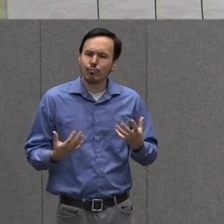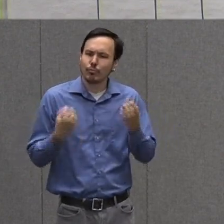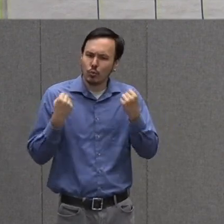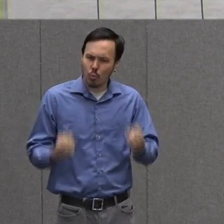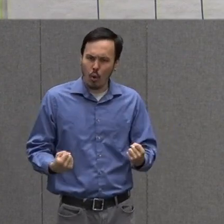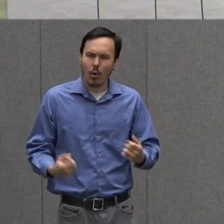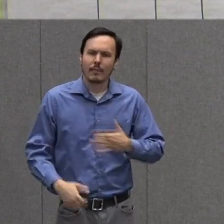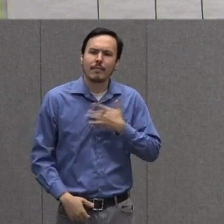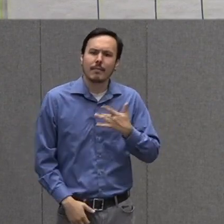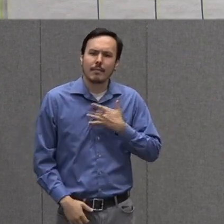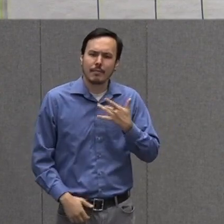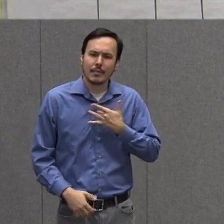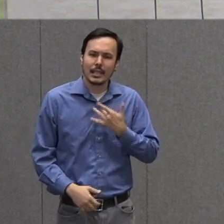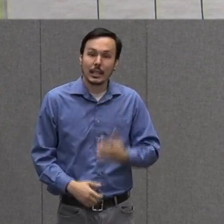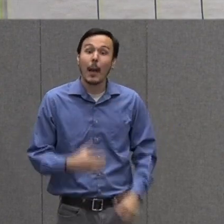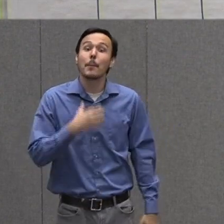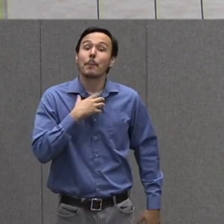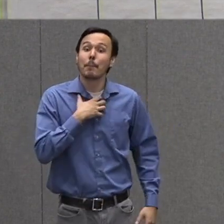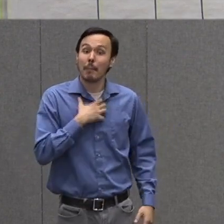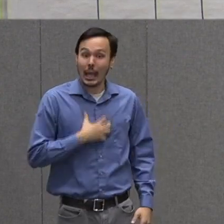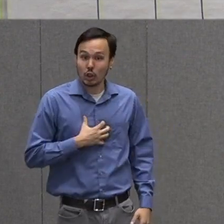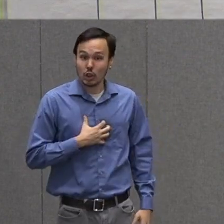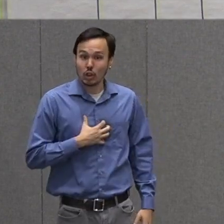That's what passionately means, they feel strongly.